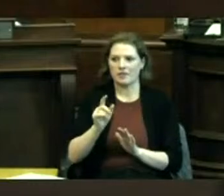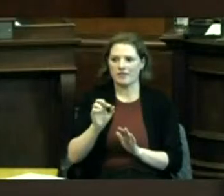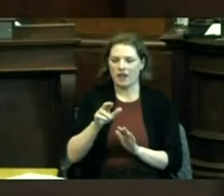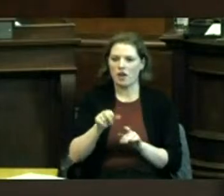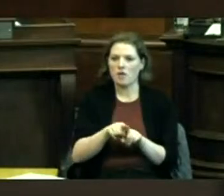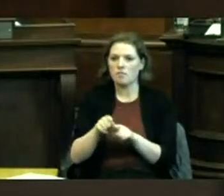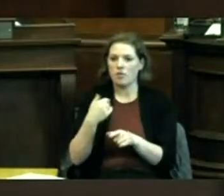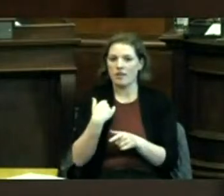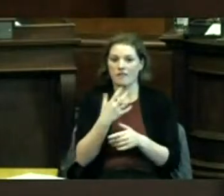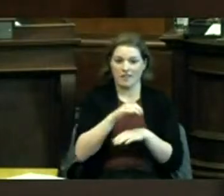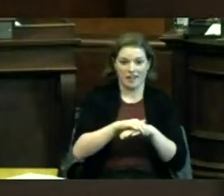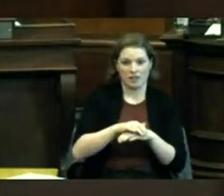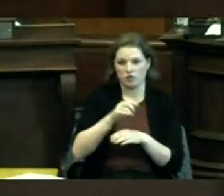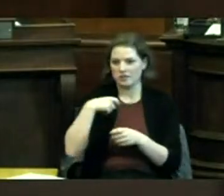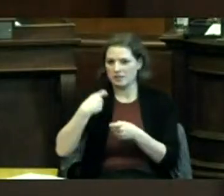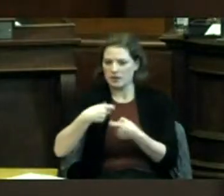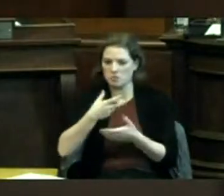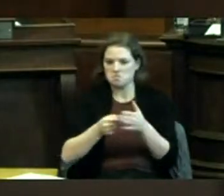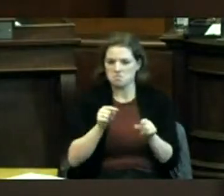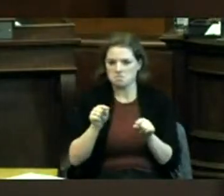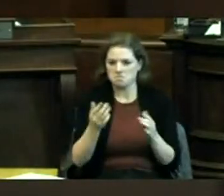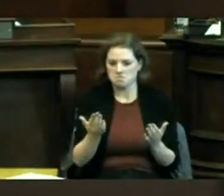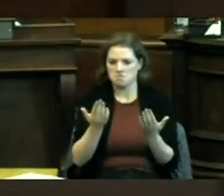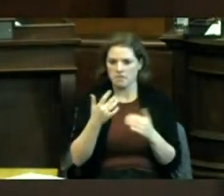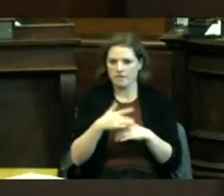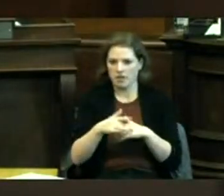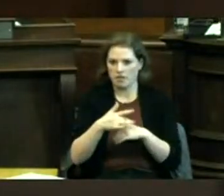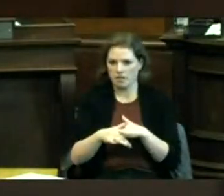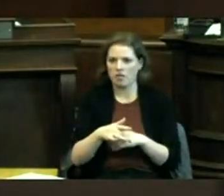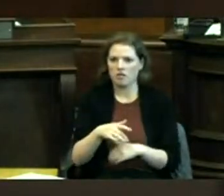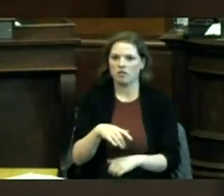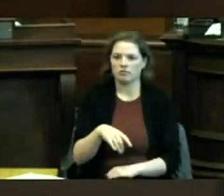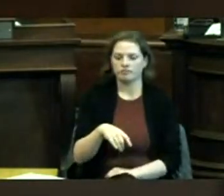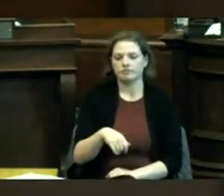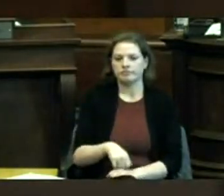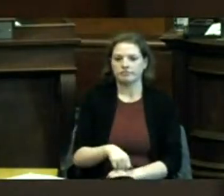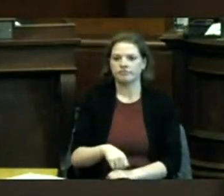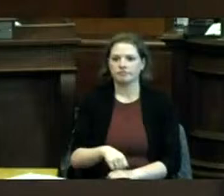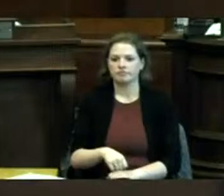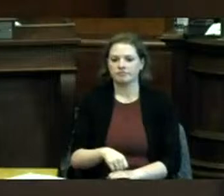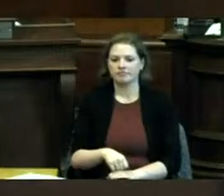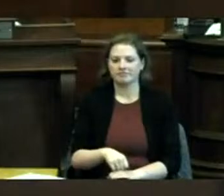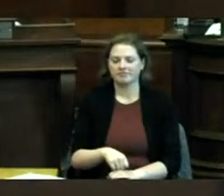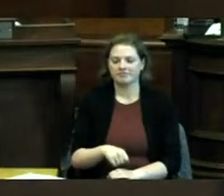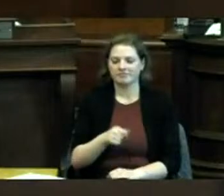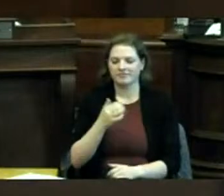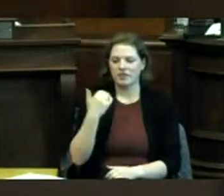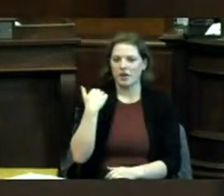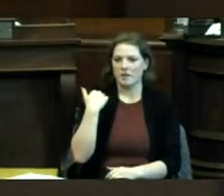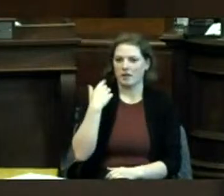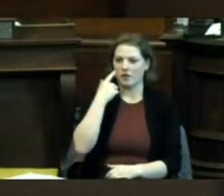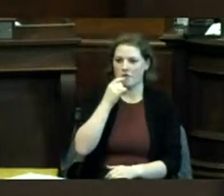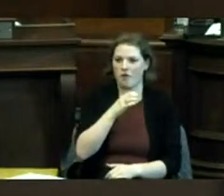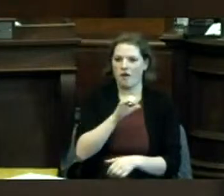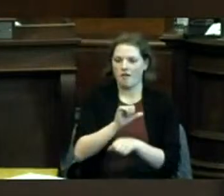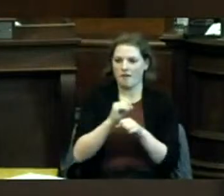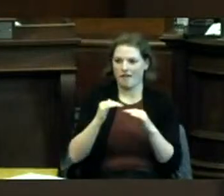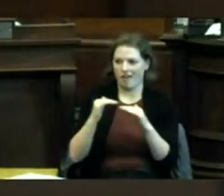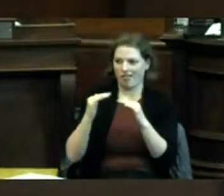and take the survey. Copies of the flier are in both in English and in Spanish. They're